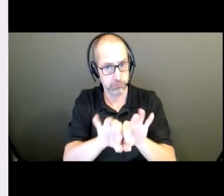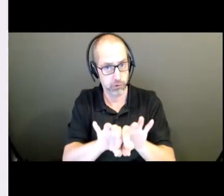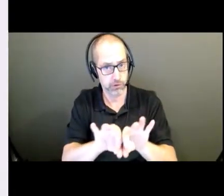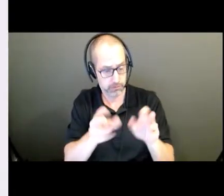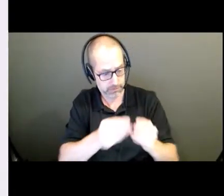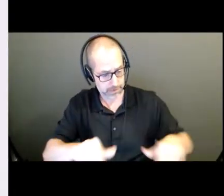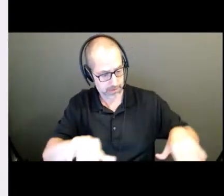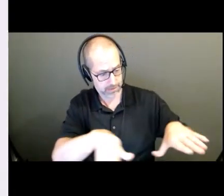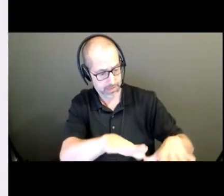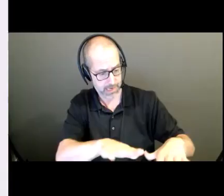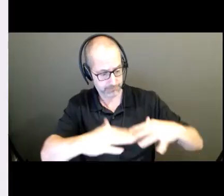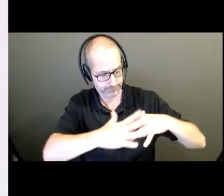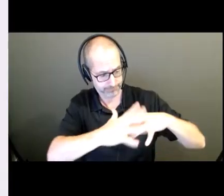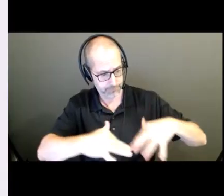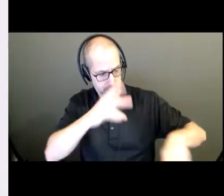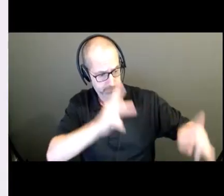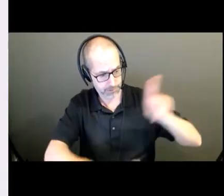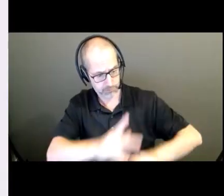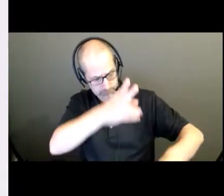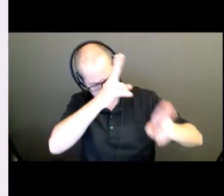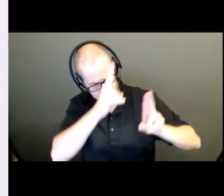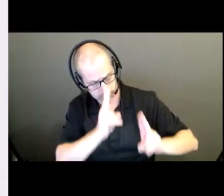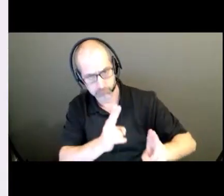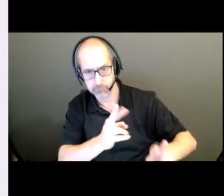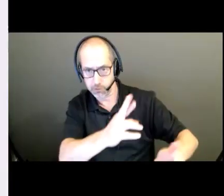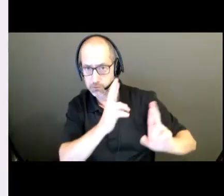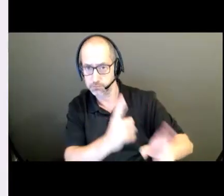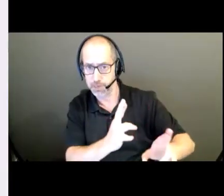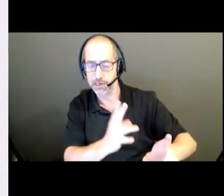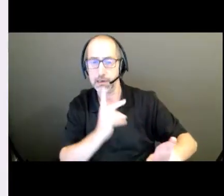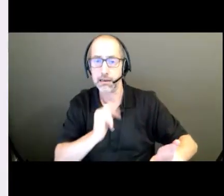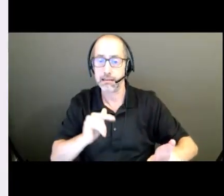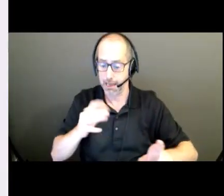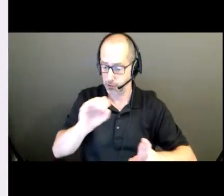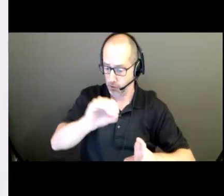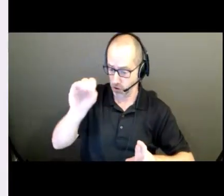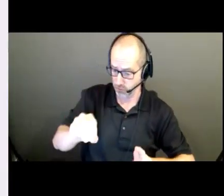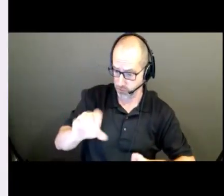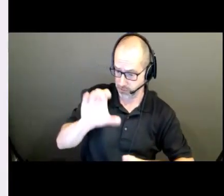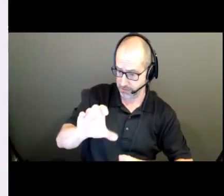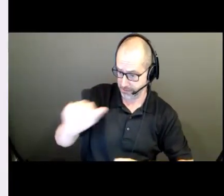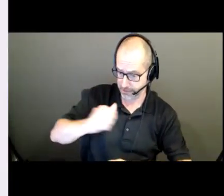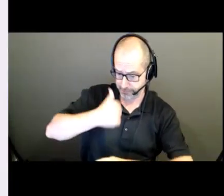Council for the Arts are located in Ottawa on the unceded, unsurrendered Territory of